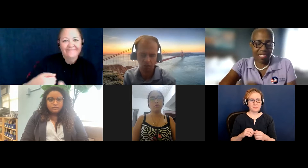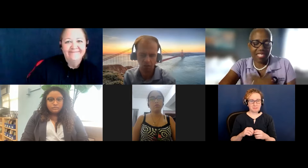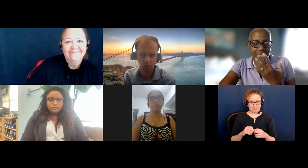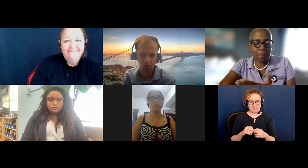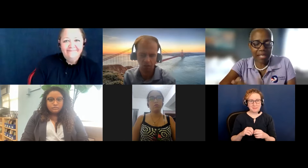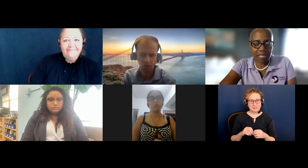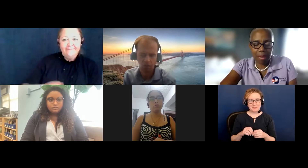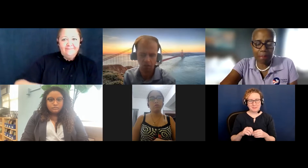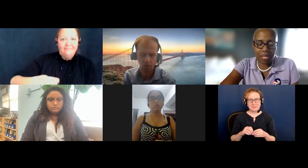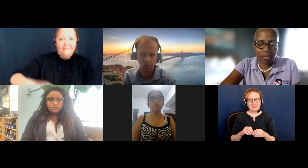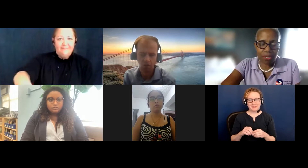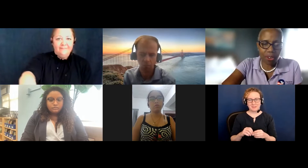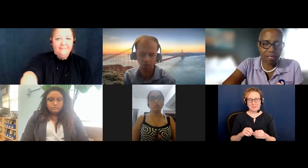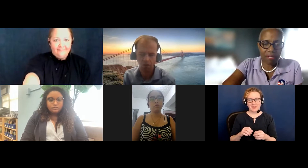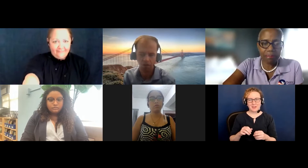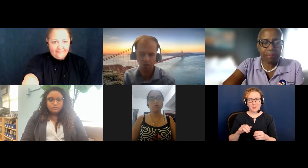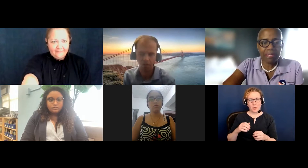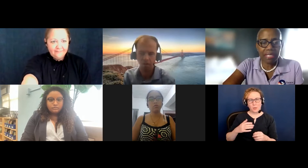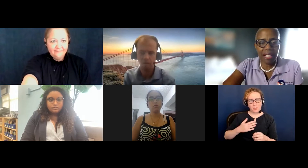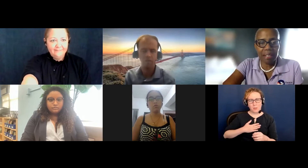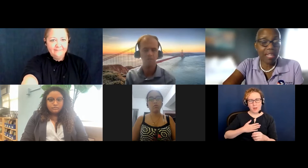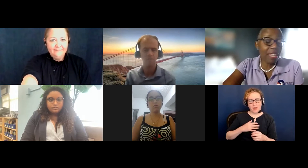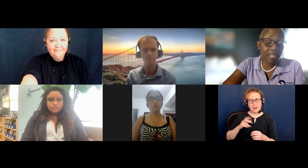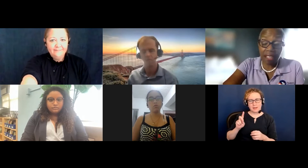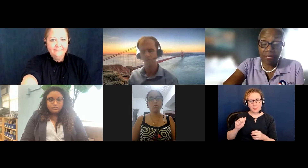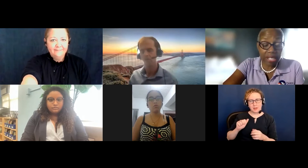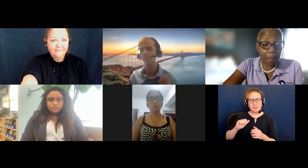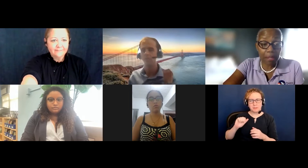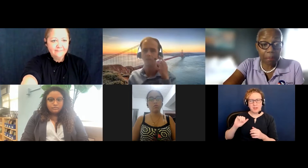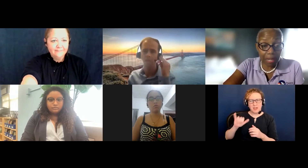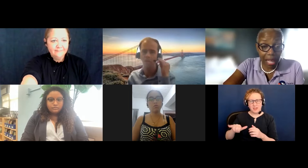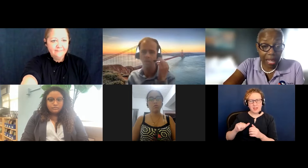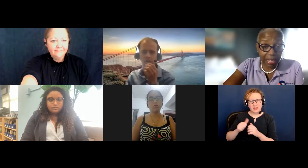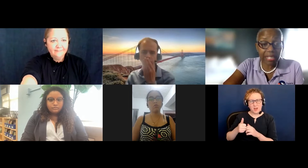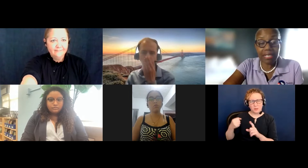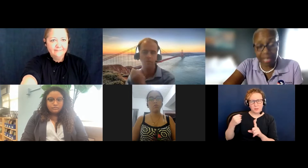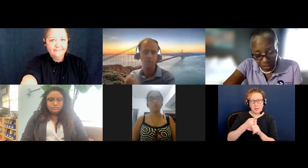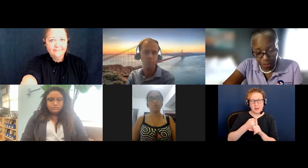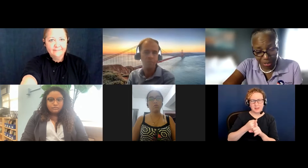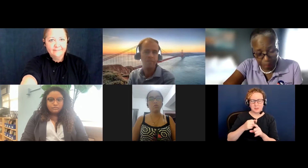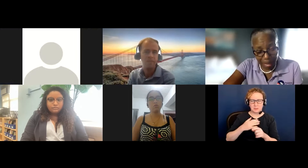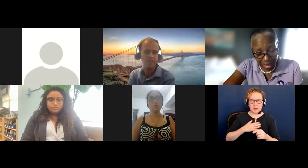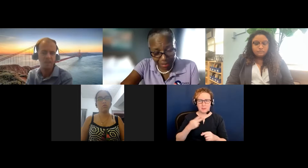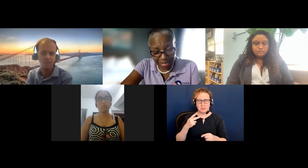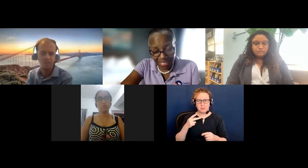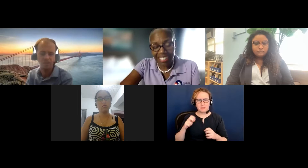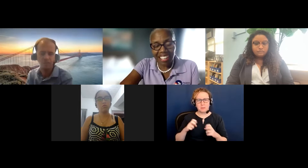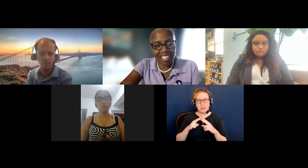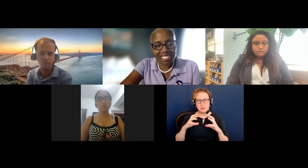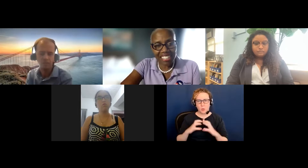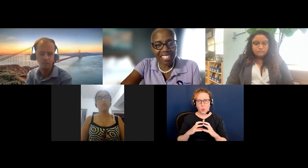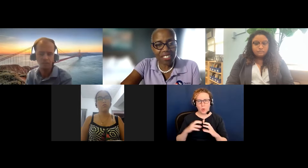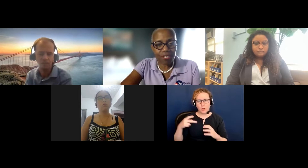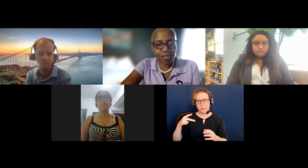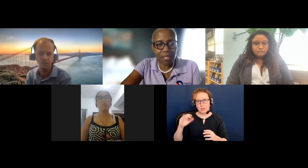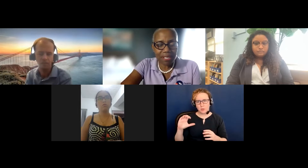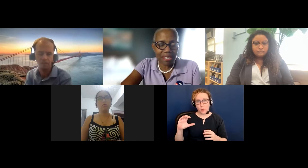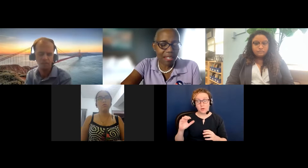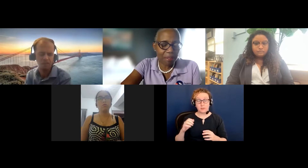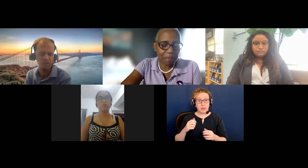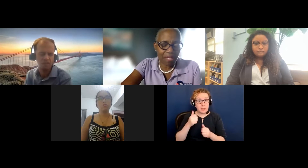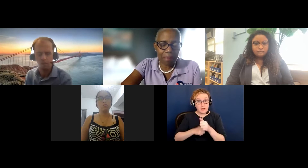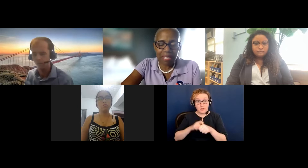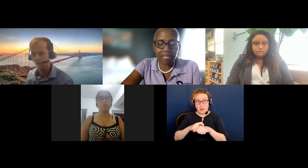it impacted my Peace Corps. Every time I apply, it continues to impact getting through the medical